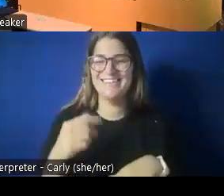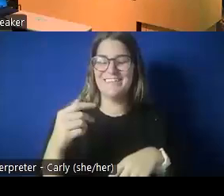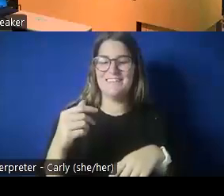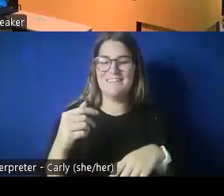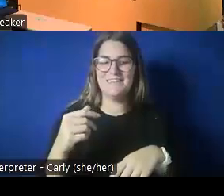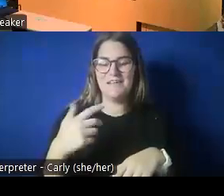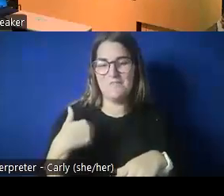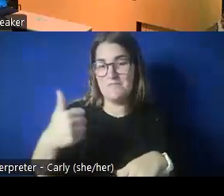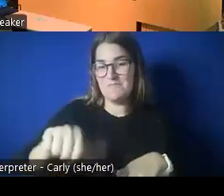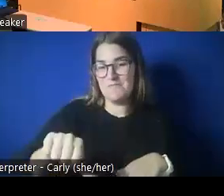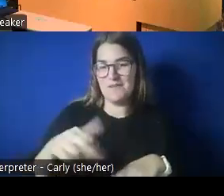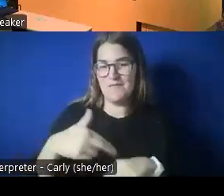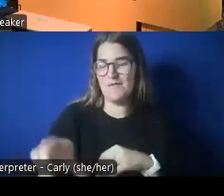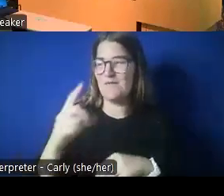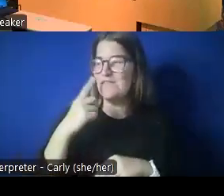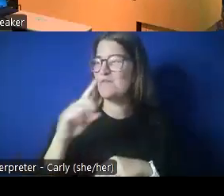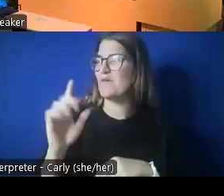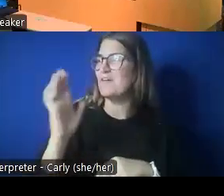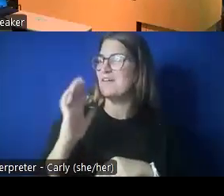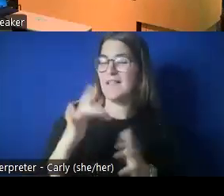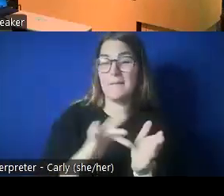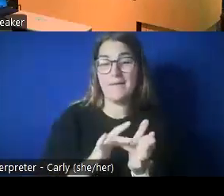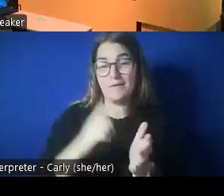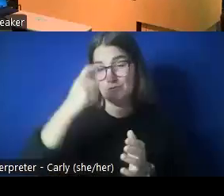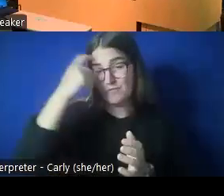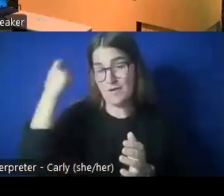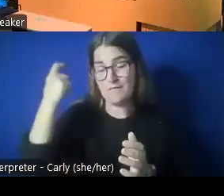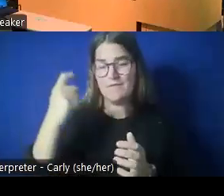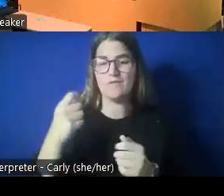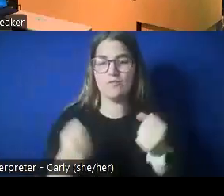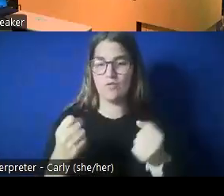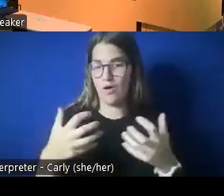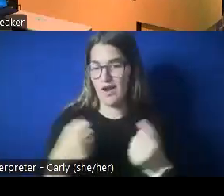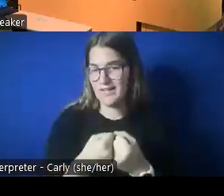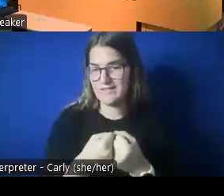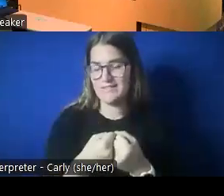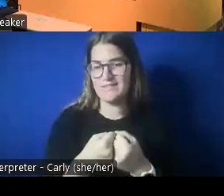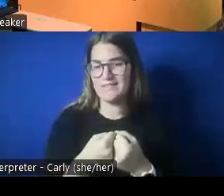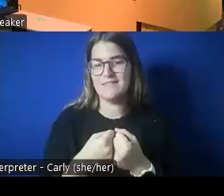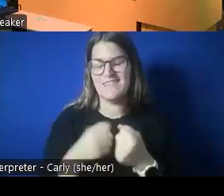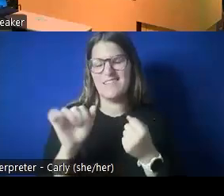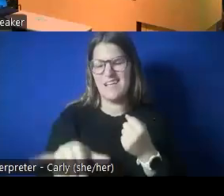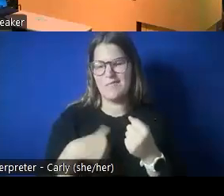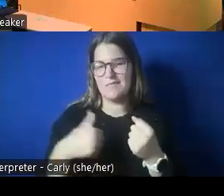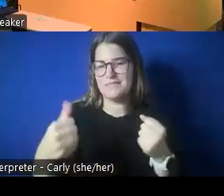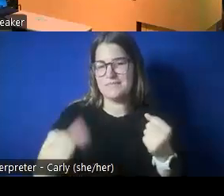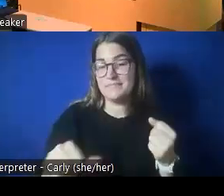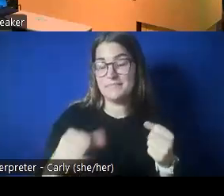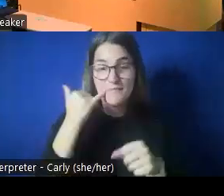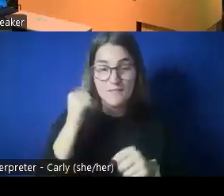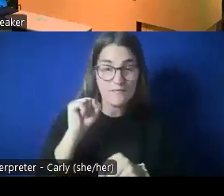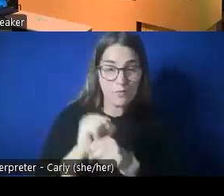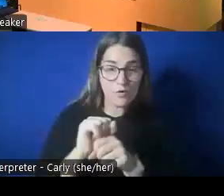for um a medical trauma car accident that kind of thing but if there is a work relationship a family